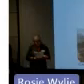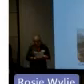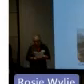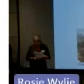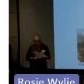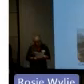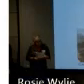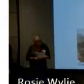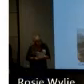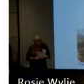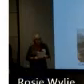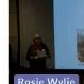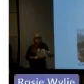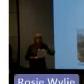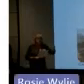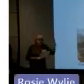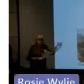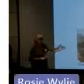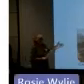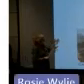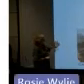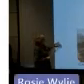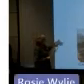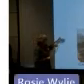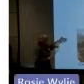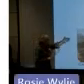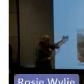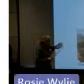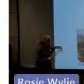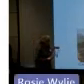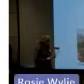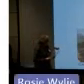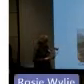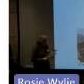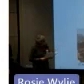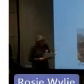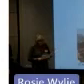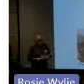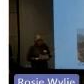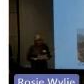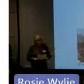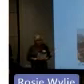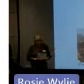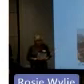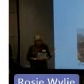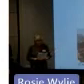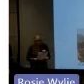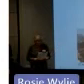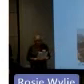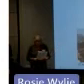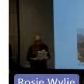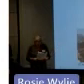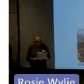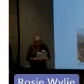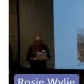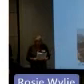to m course there's quite a lot of hardship um to do with um the Smugglers uh but um they were